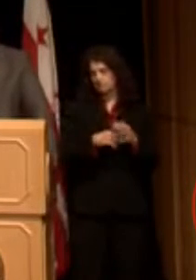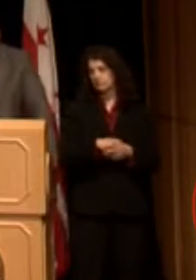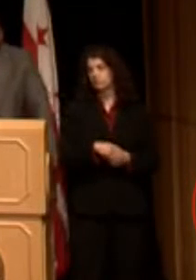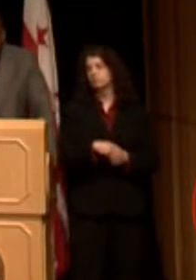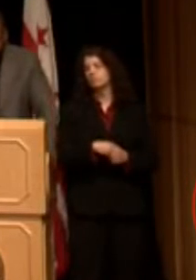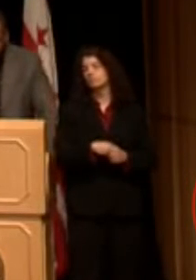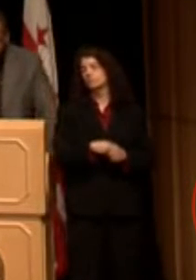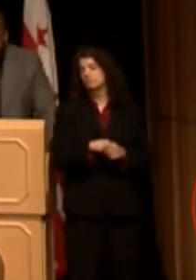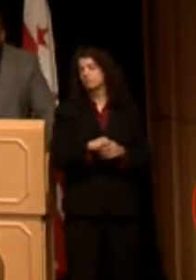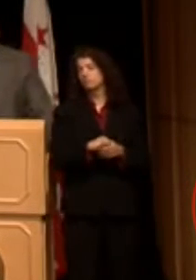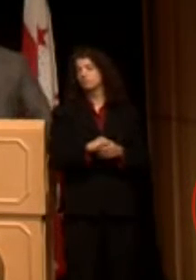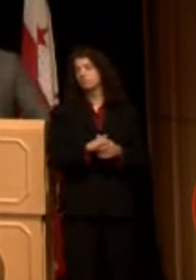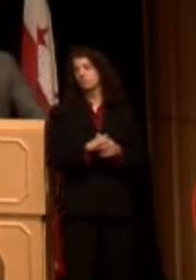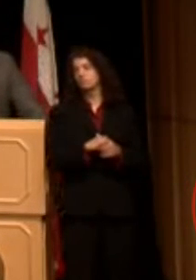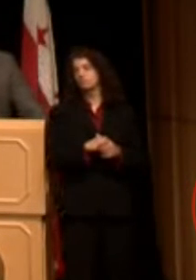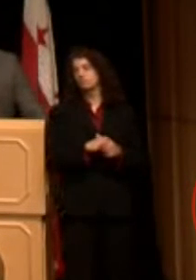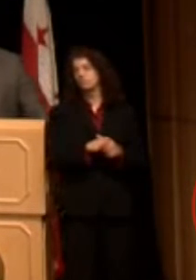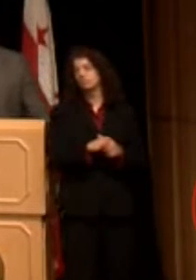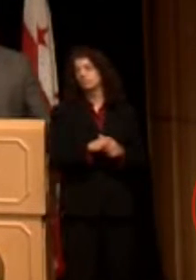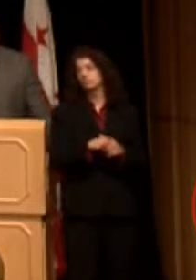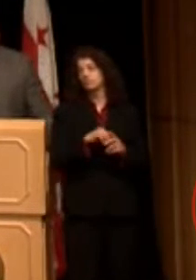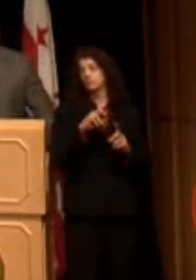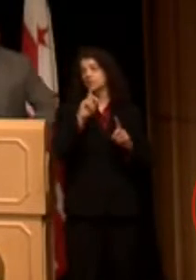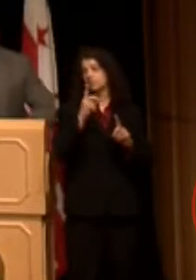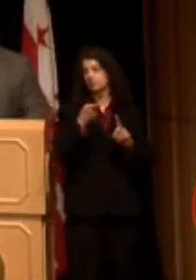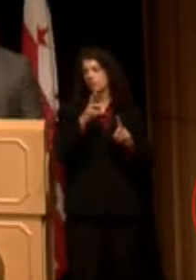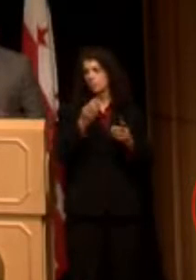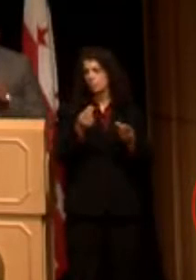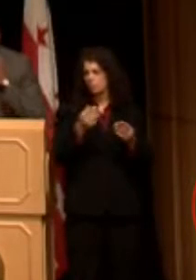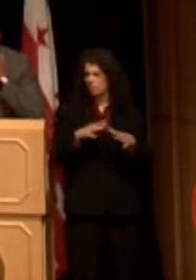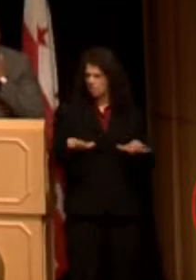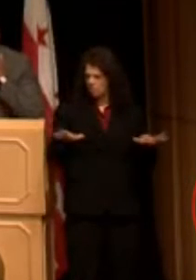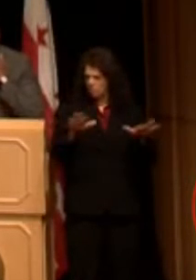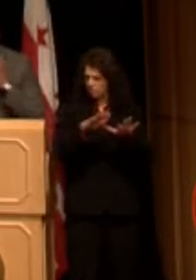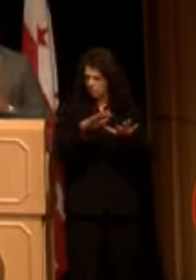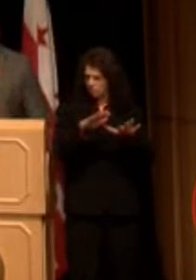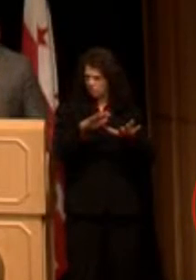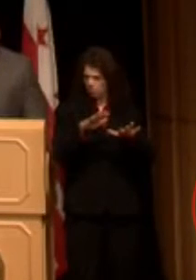THIS PROPERTY IS LOCATED IN WARD 8 AND IT IS ADJACENT TO THE